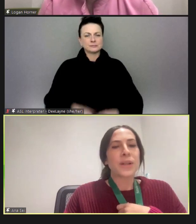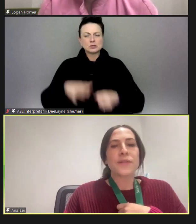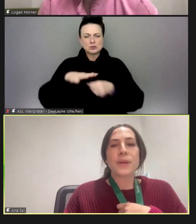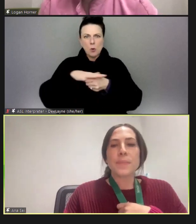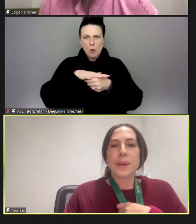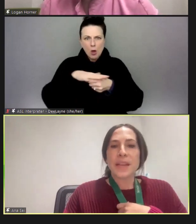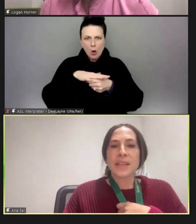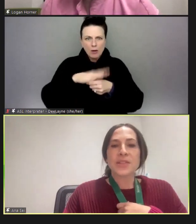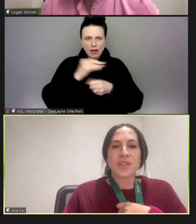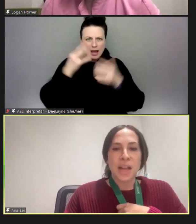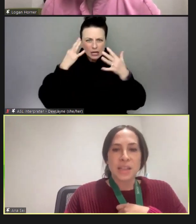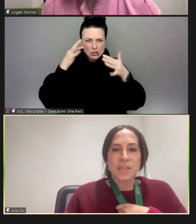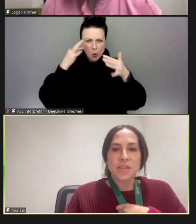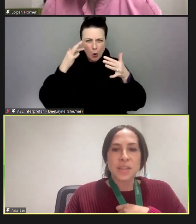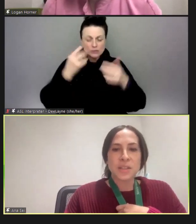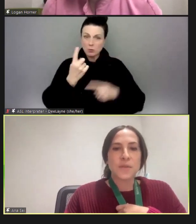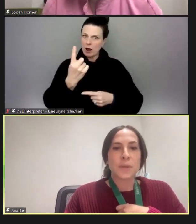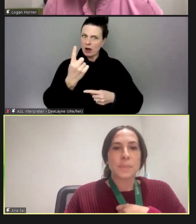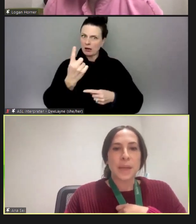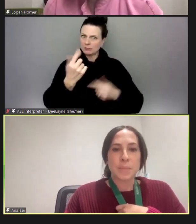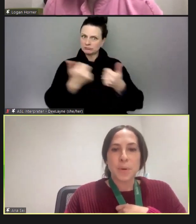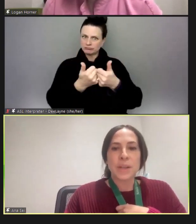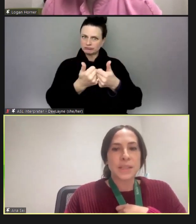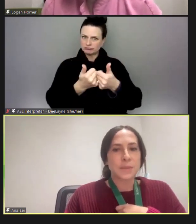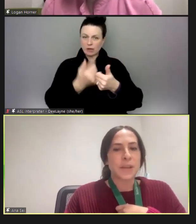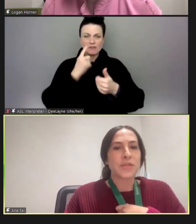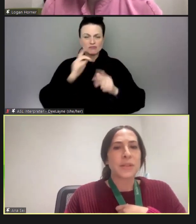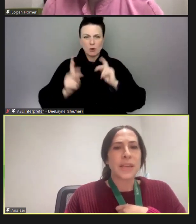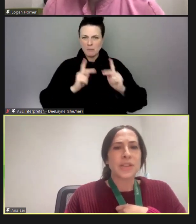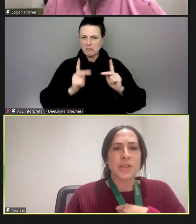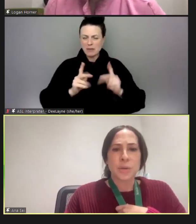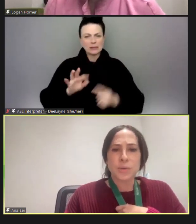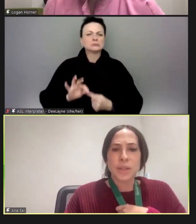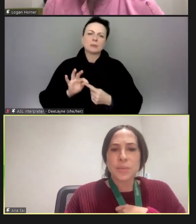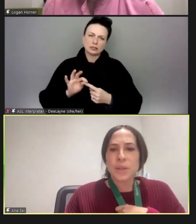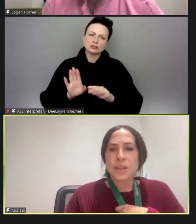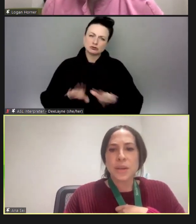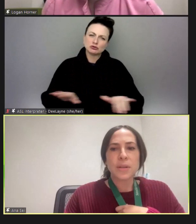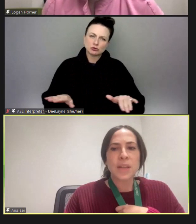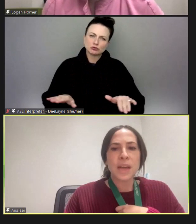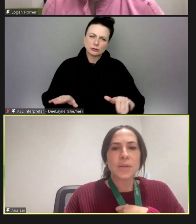of the biggest challenges for people and